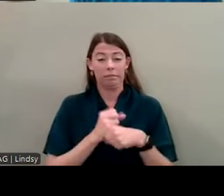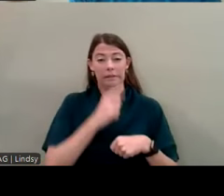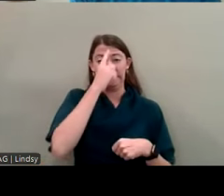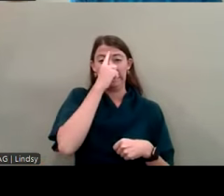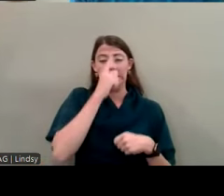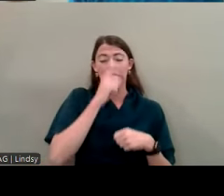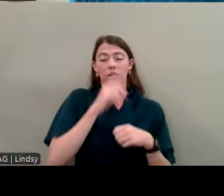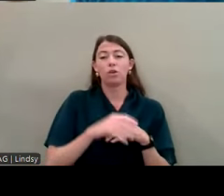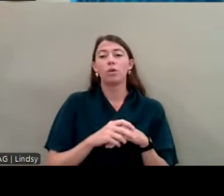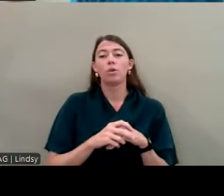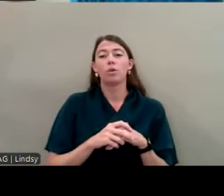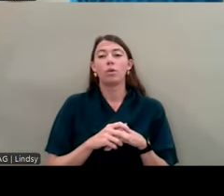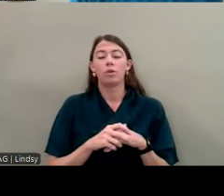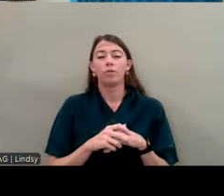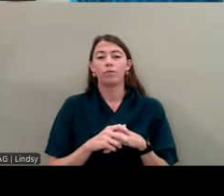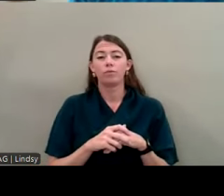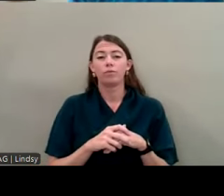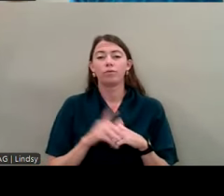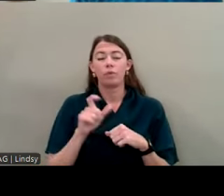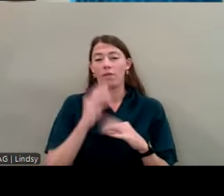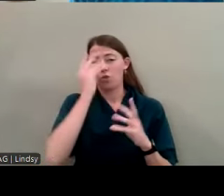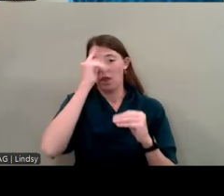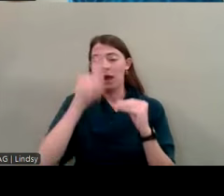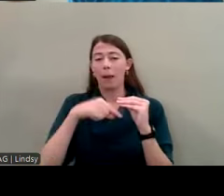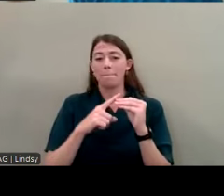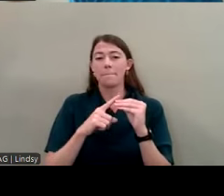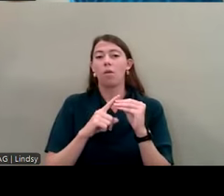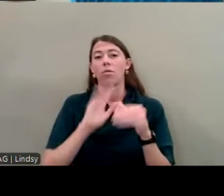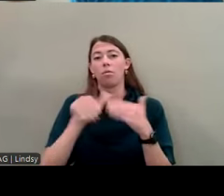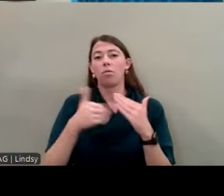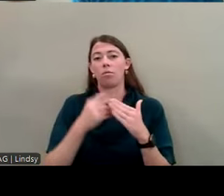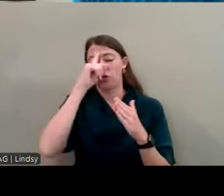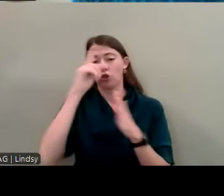the prioritization strategy here. But just to give you an idea that we cannot just go